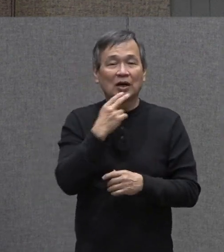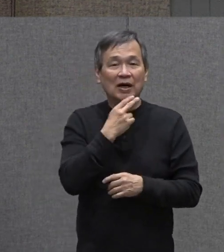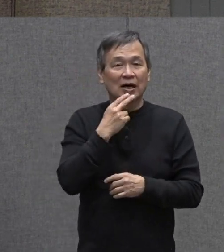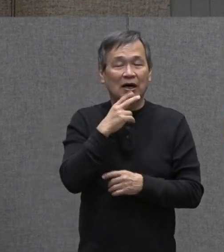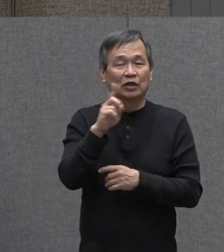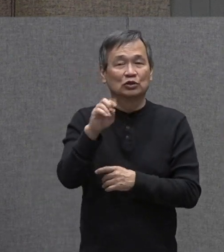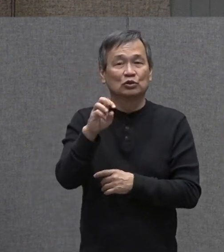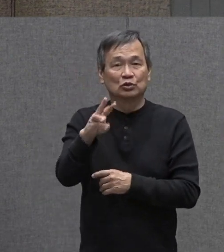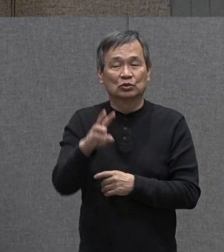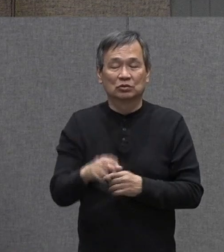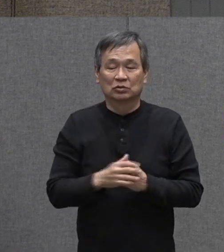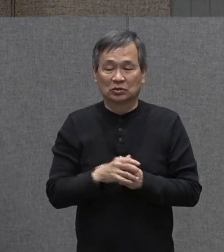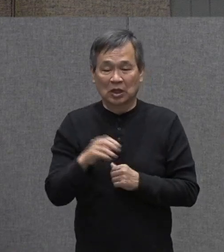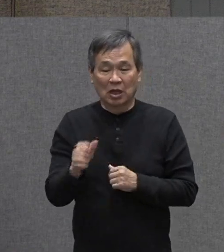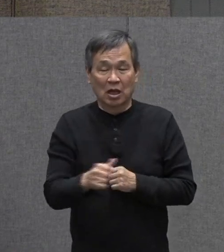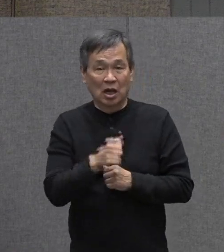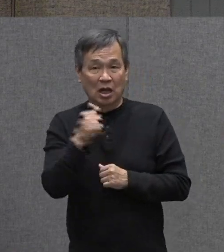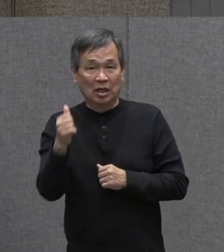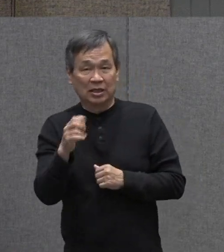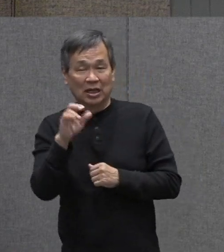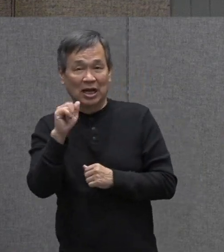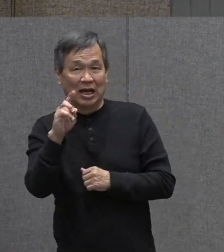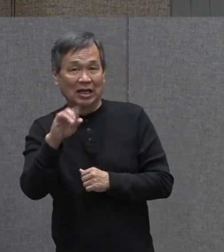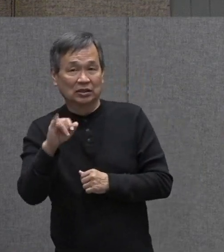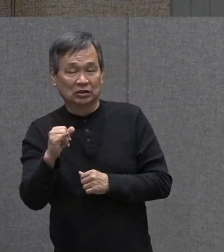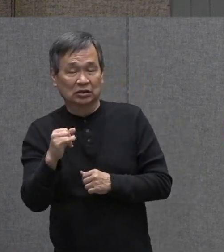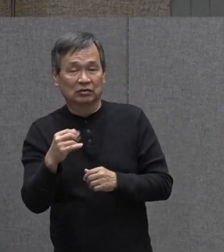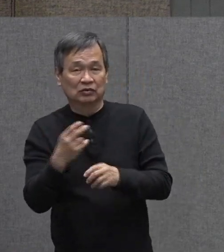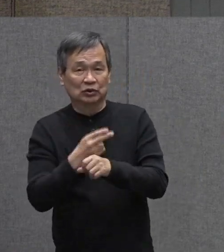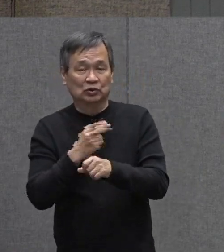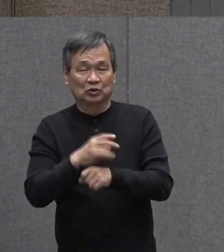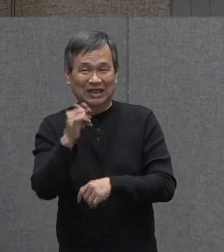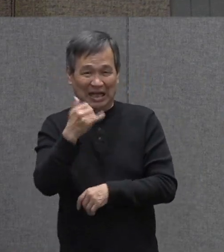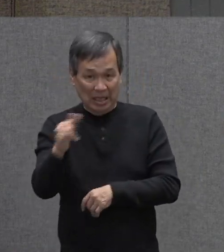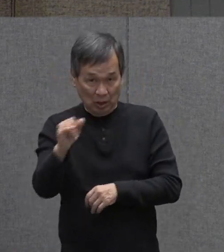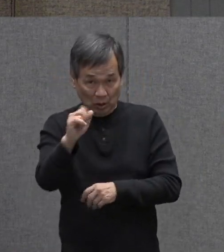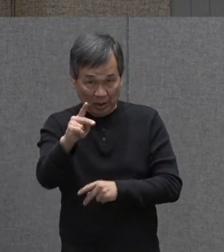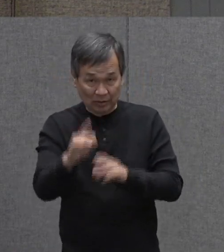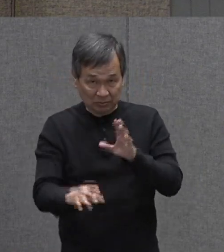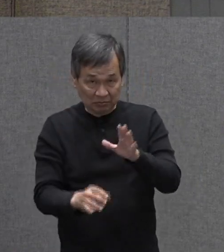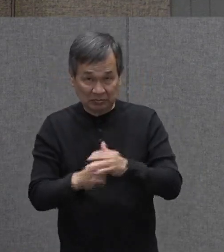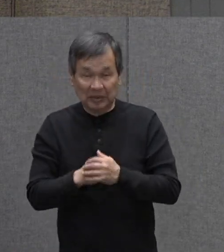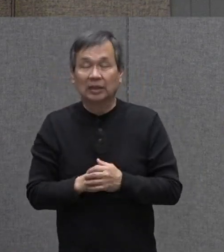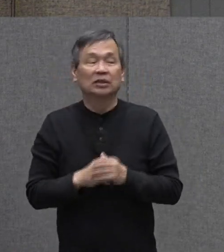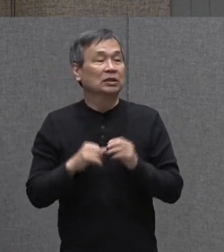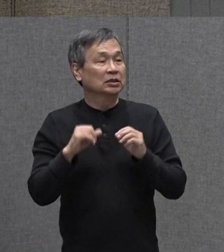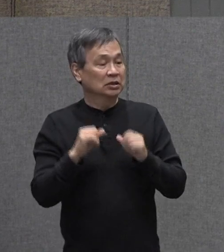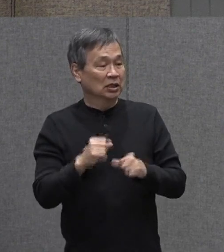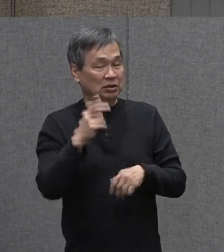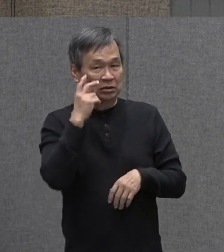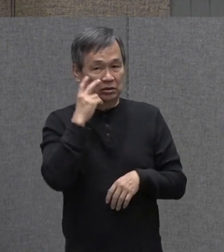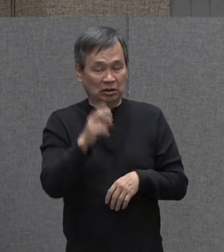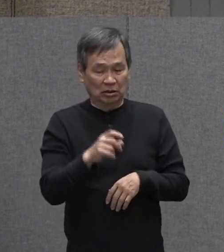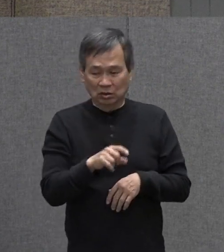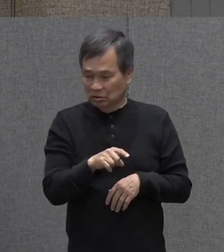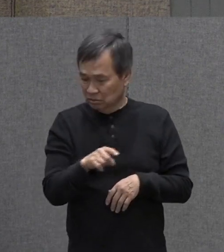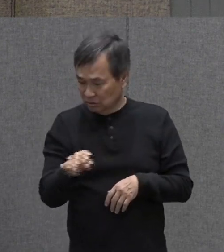One adjective that we used was yellow. Can you see any other fruits that are yellow?